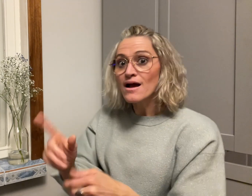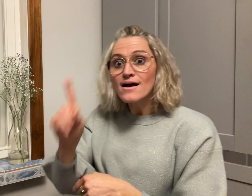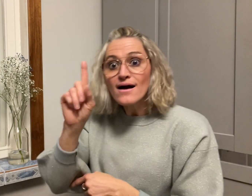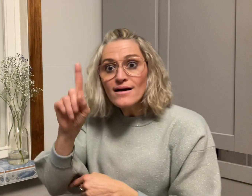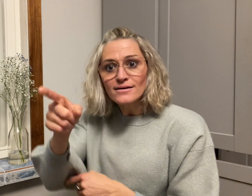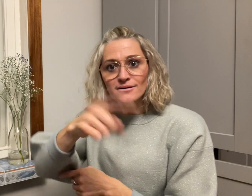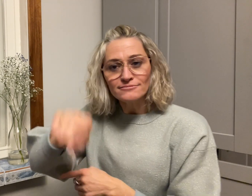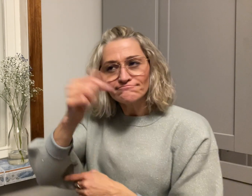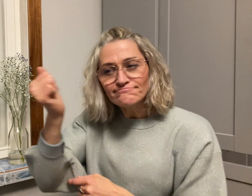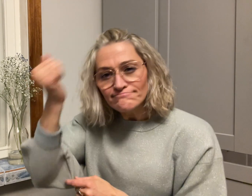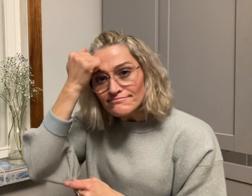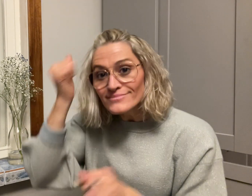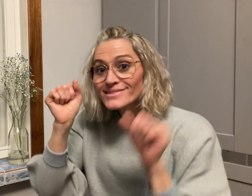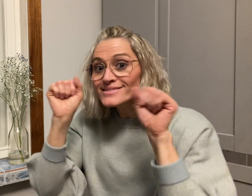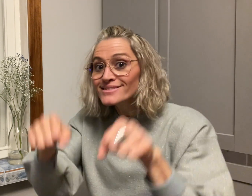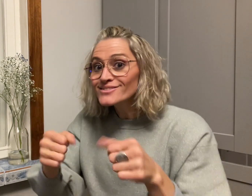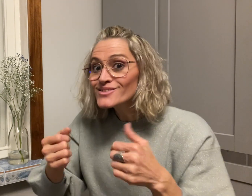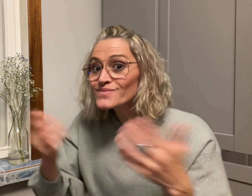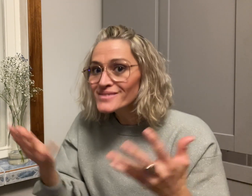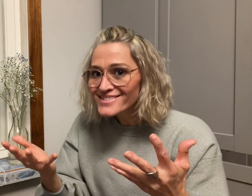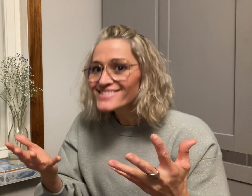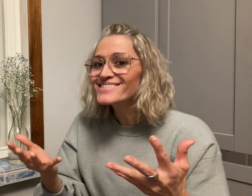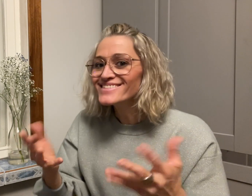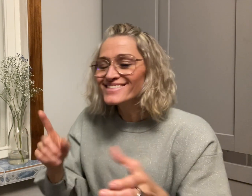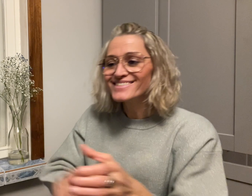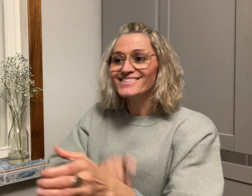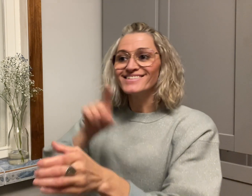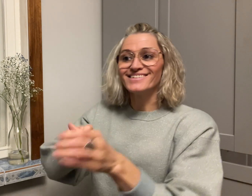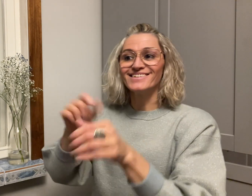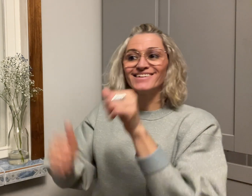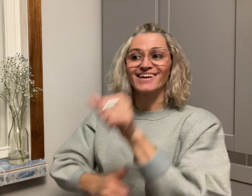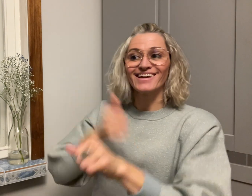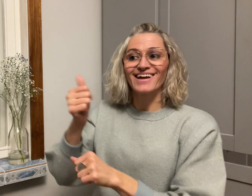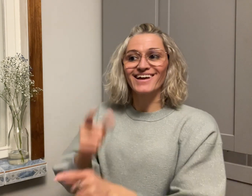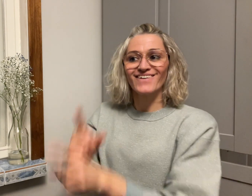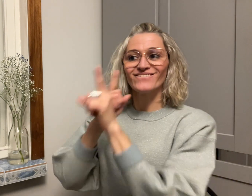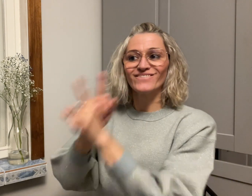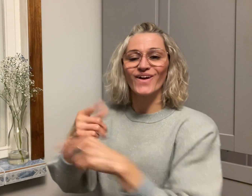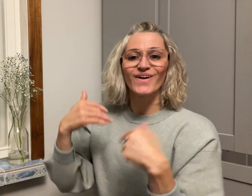Don’t forget to subscribe, like, and follow